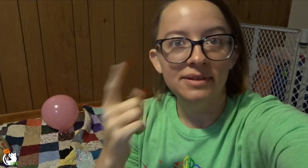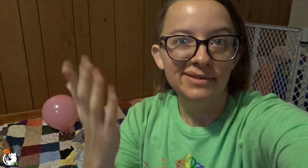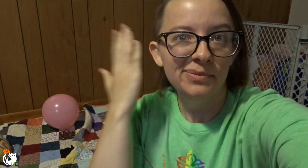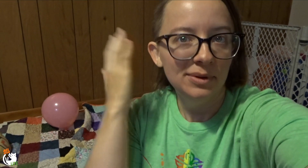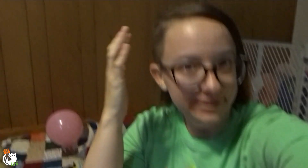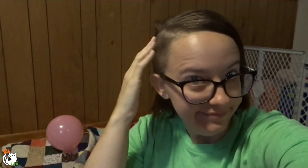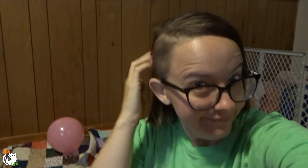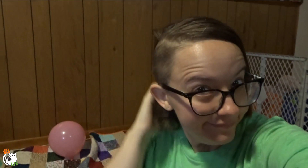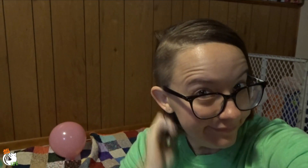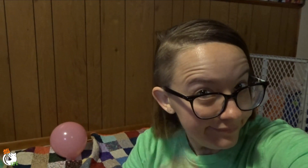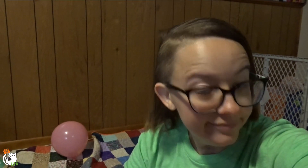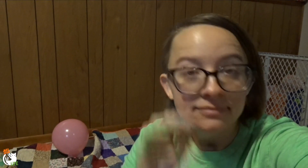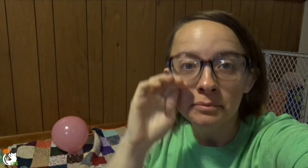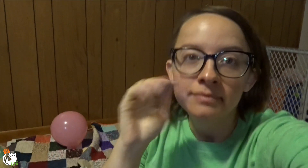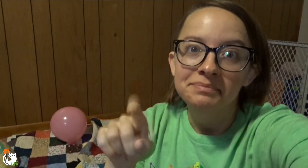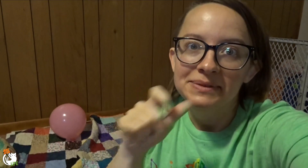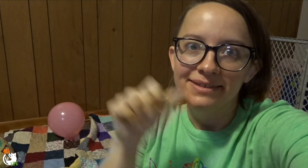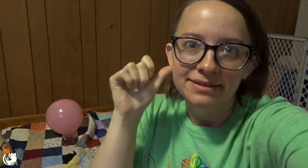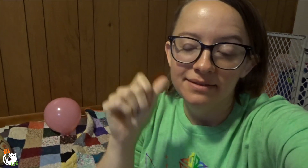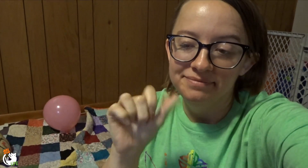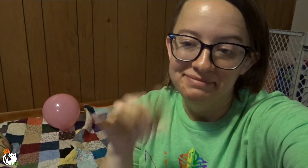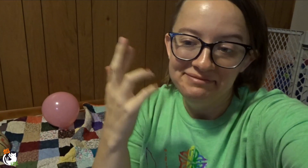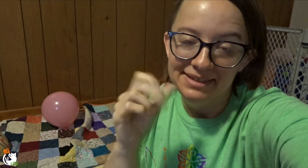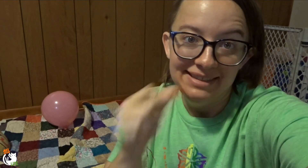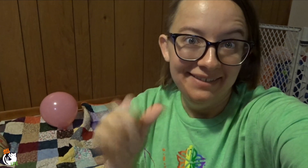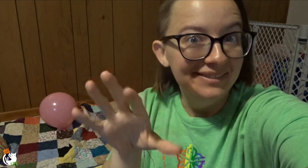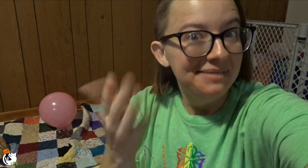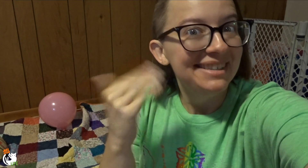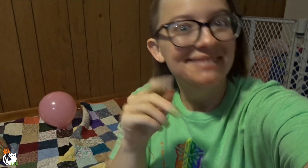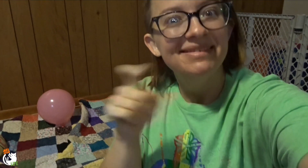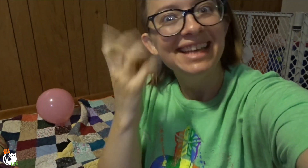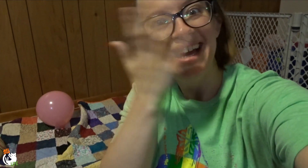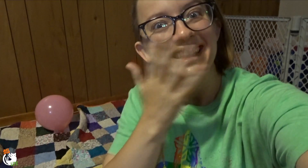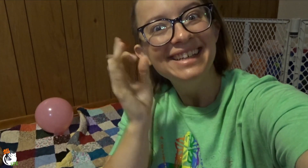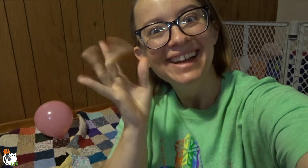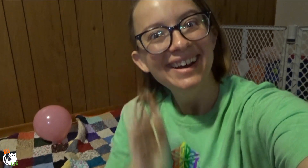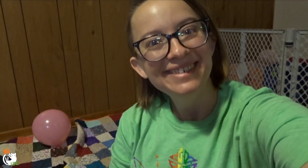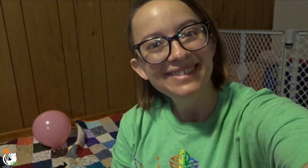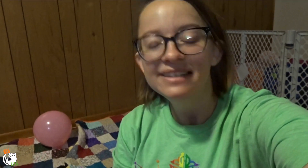I already took a show this morning, did my hair. I was suppose to do that yesterday but there was a reason I didn't film,